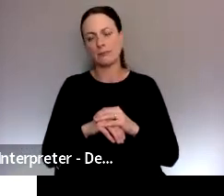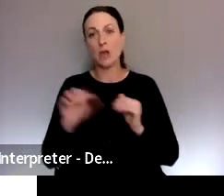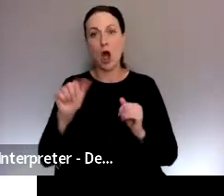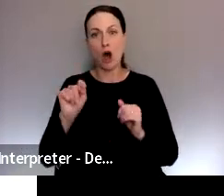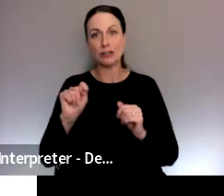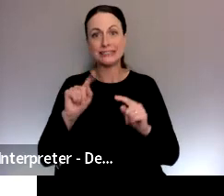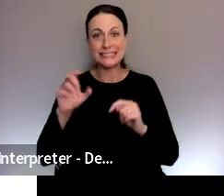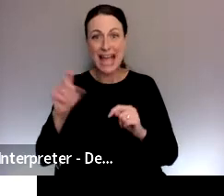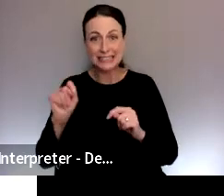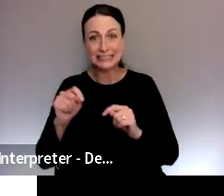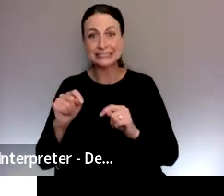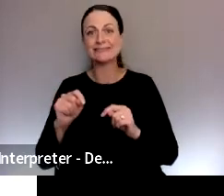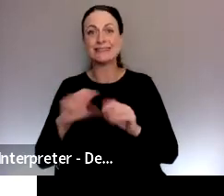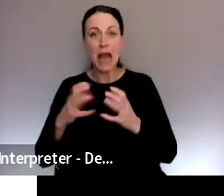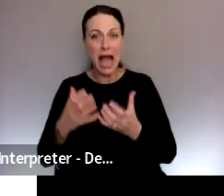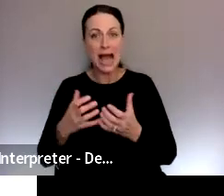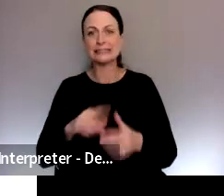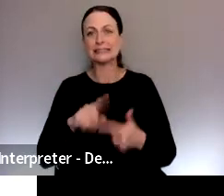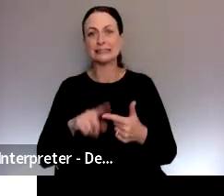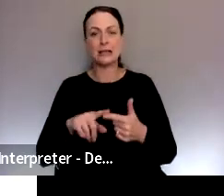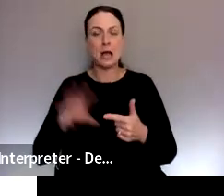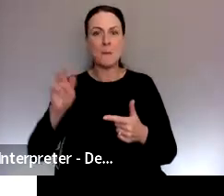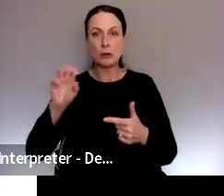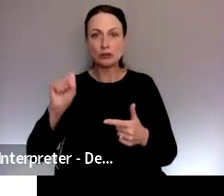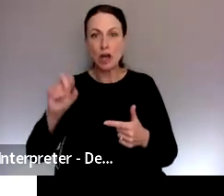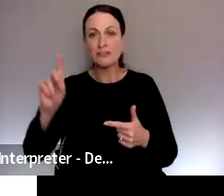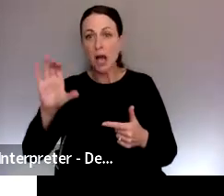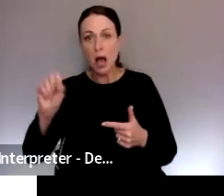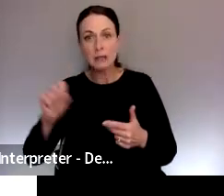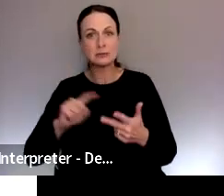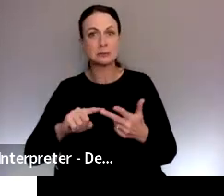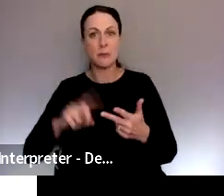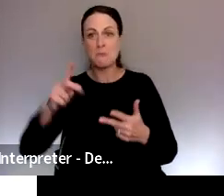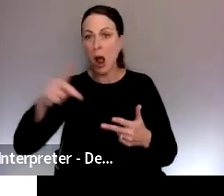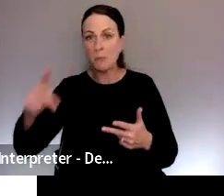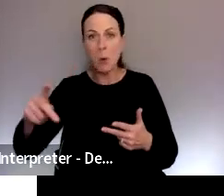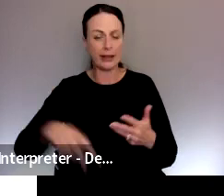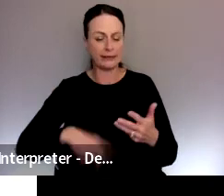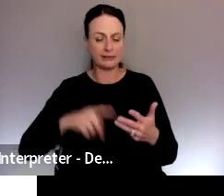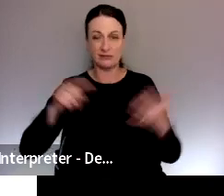the Alt Text Class Accessible Microsoft Documents, that includes PowerPoints,